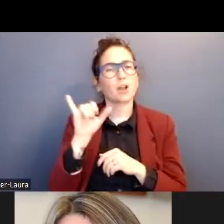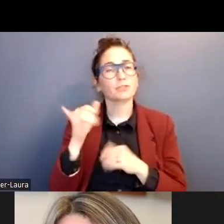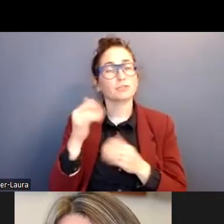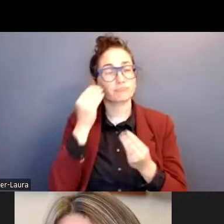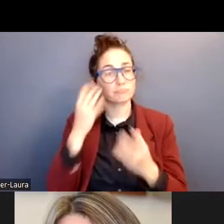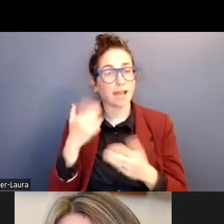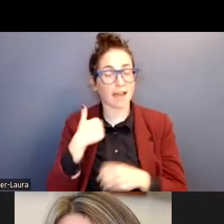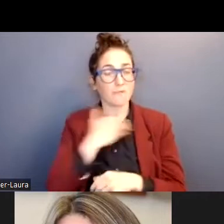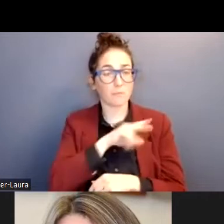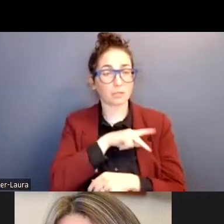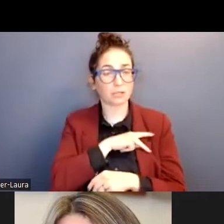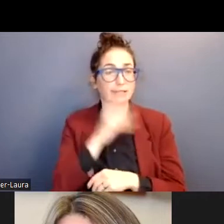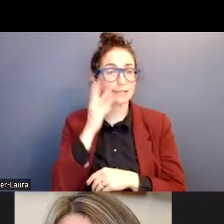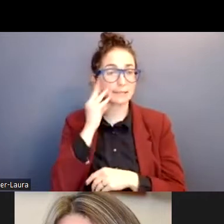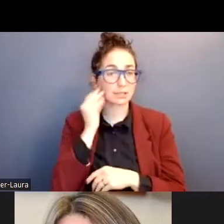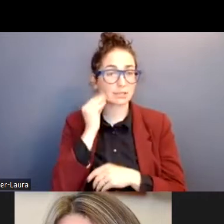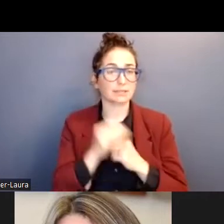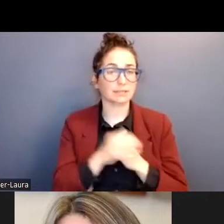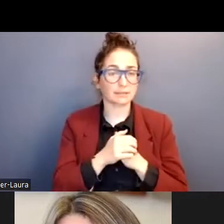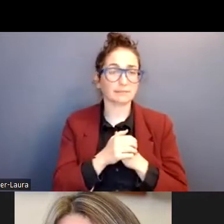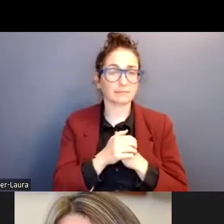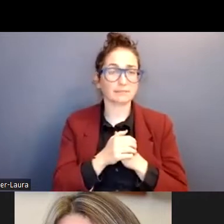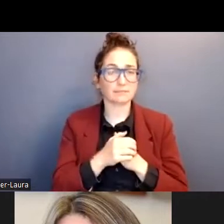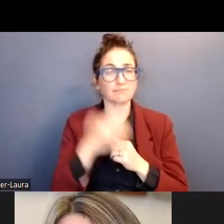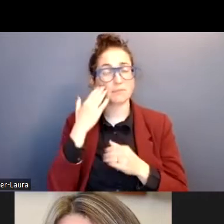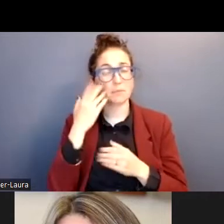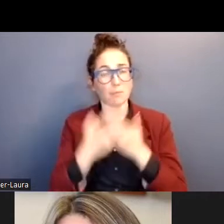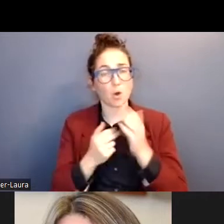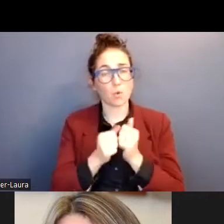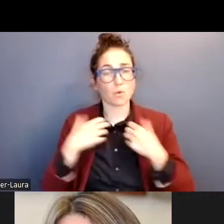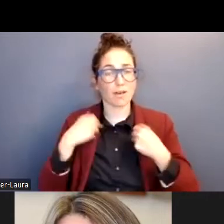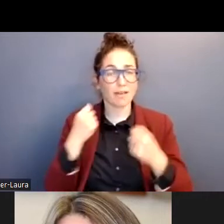experiences, both will healthcare decision making, and